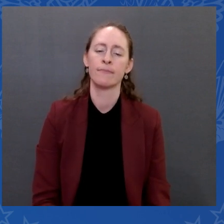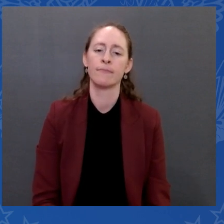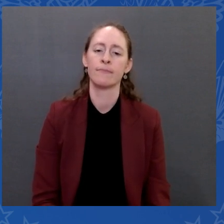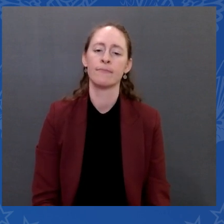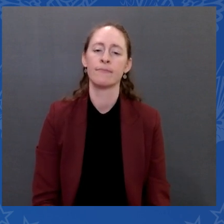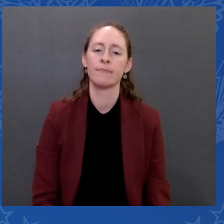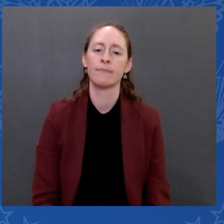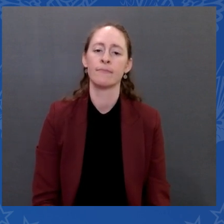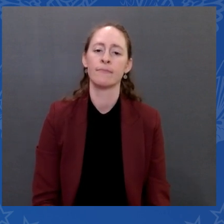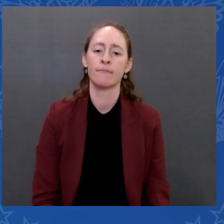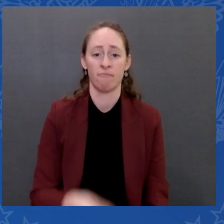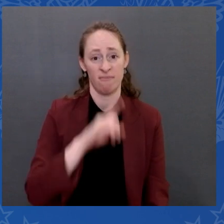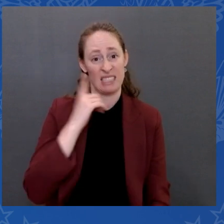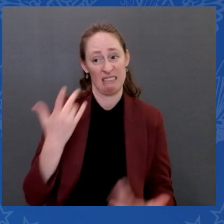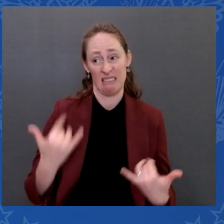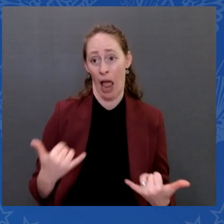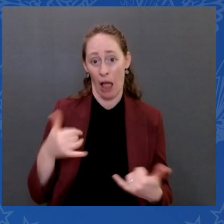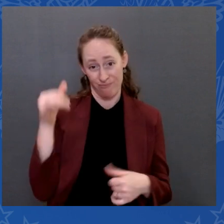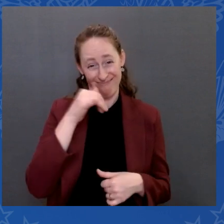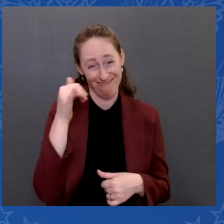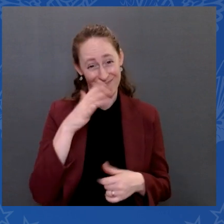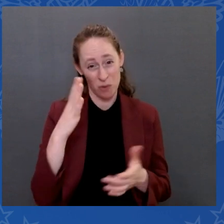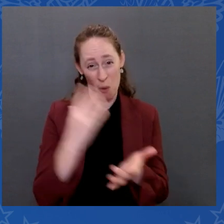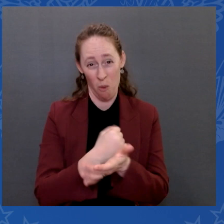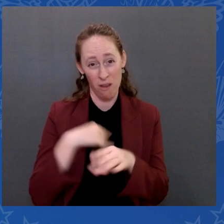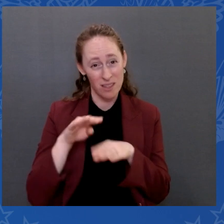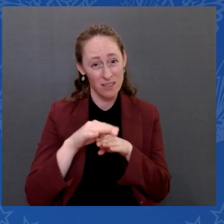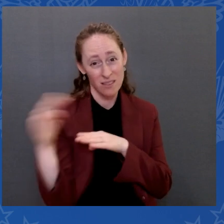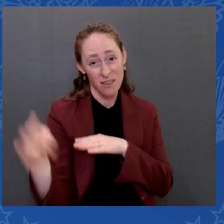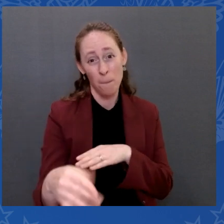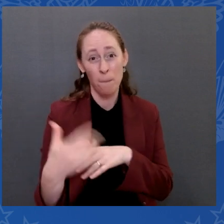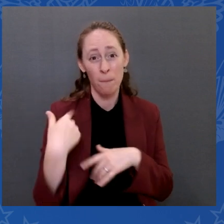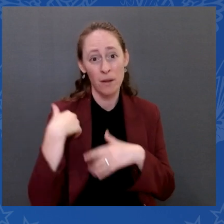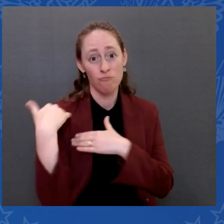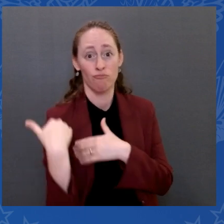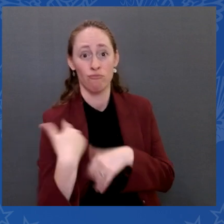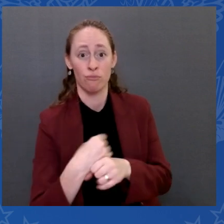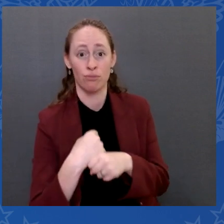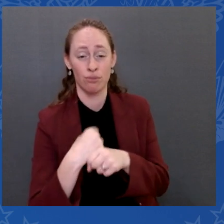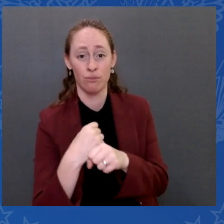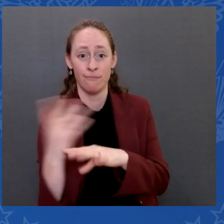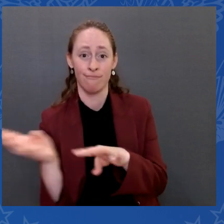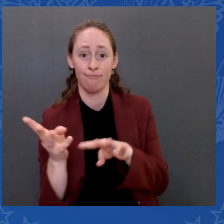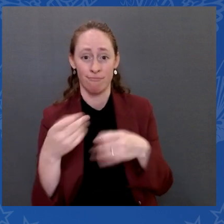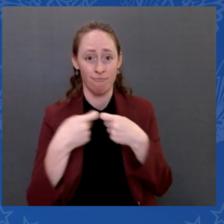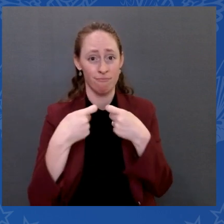because, again, just like the Russians did with natural gas recently in Europe,